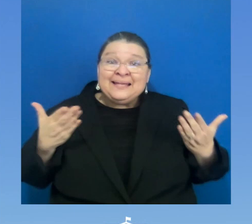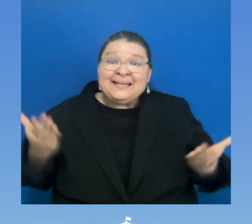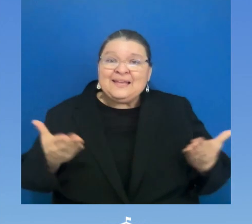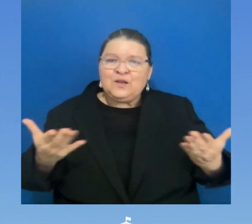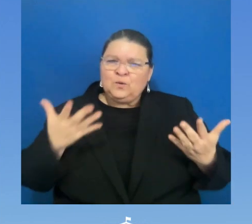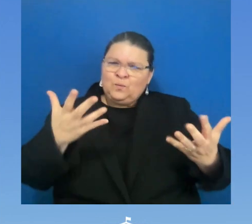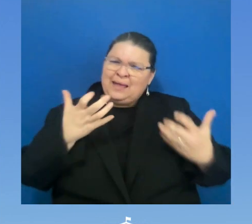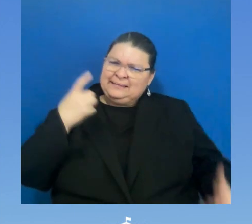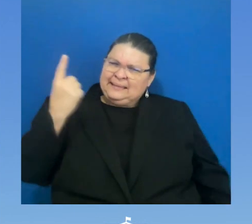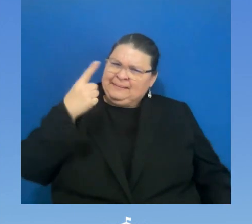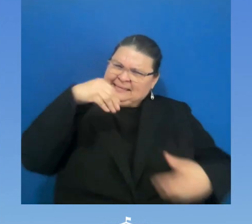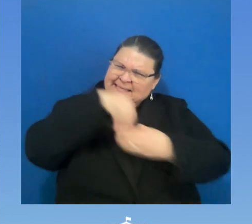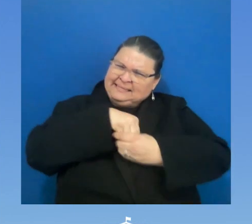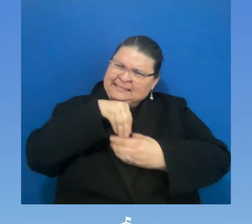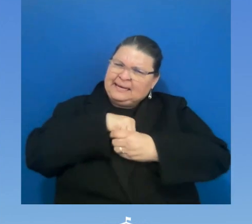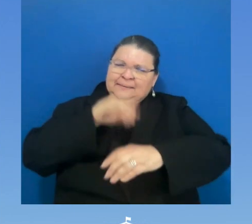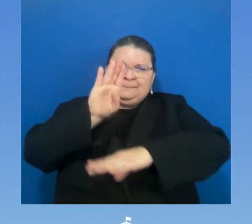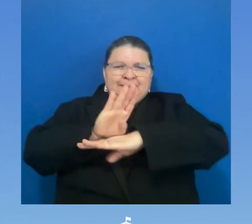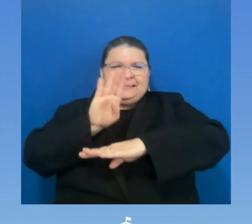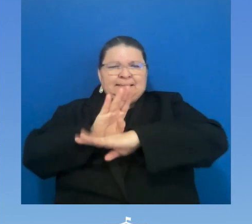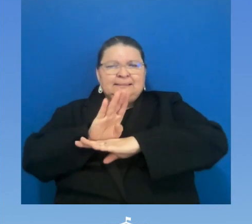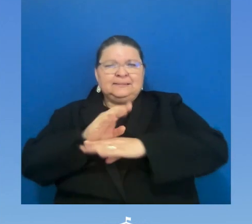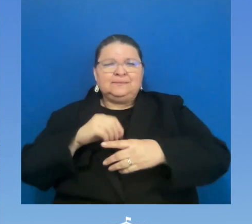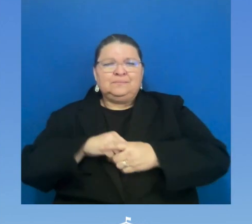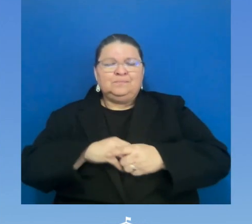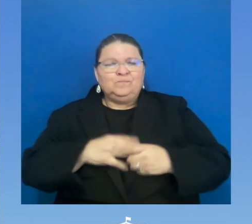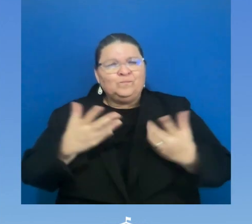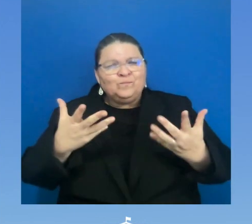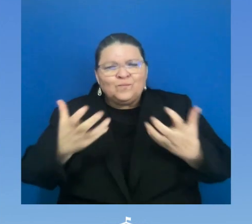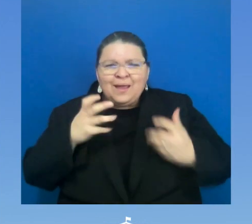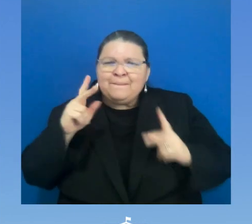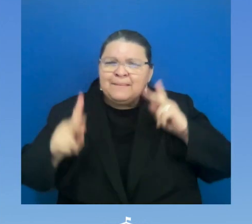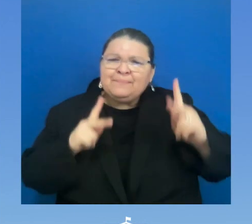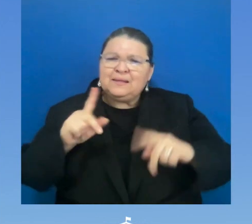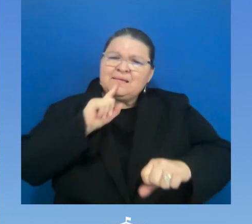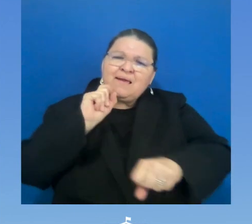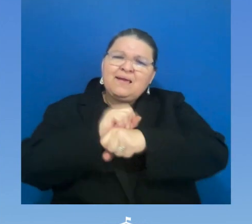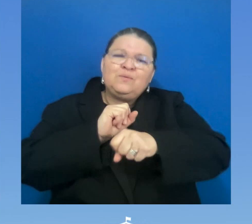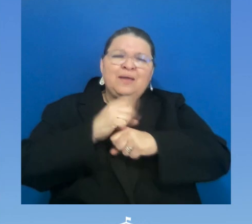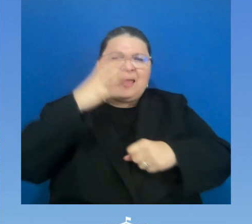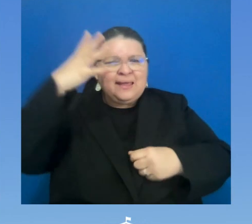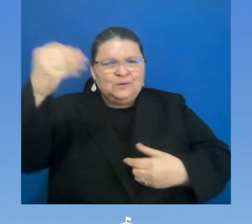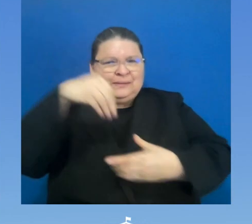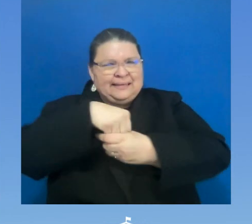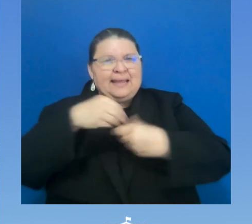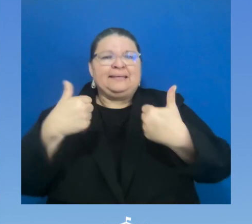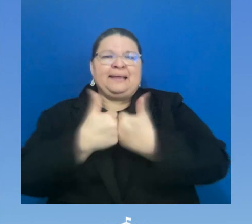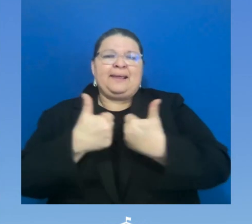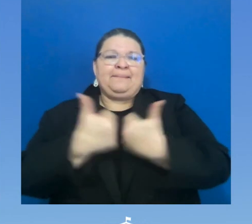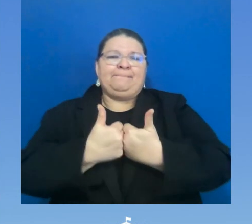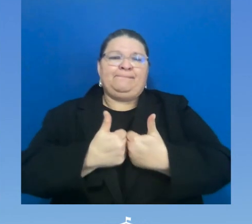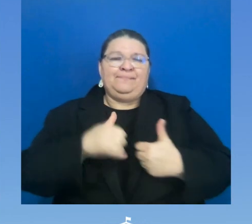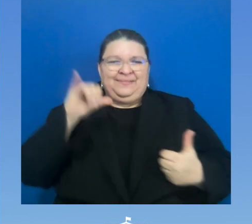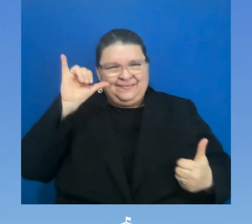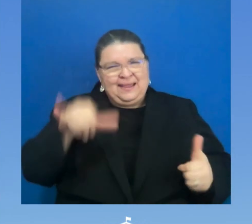representing your country and what that means to you, I think, is really important to create change. But as you said backstage, you know,